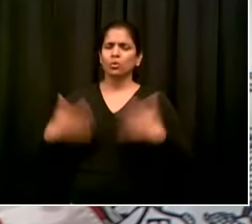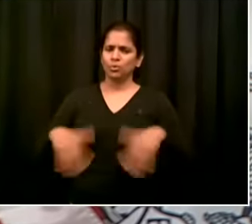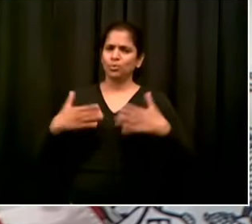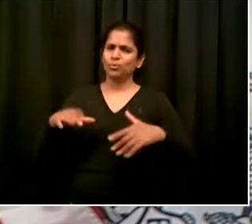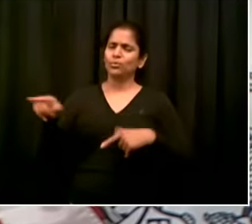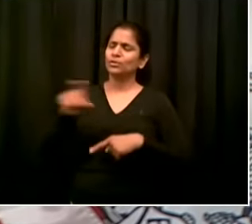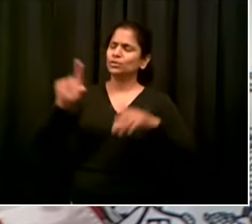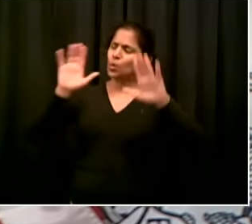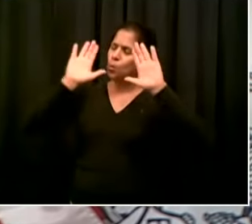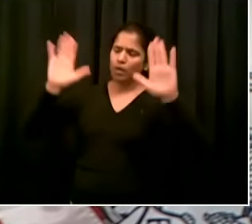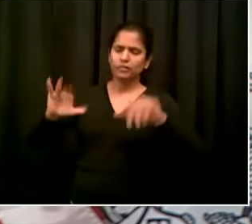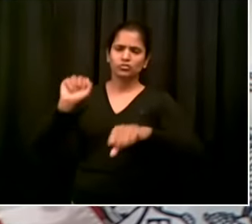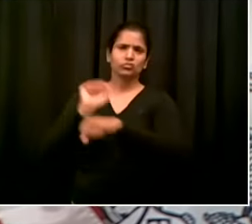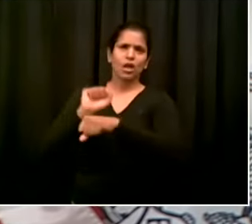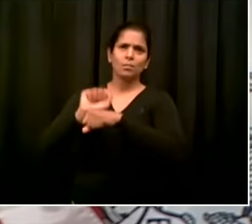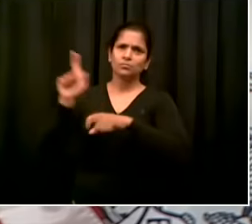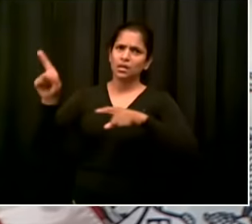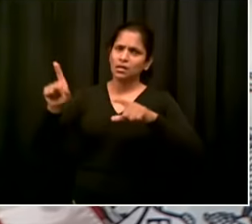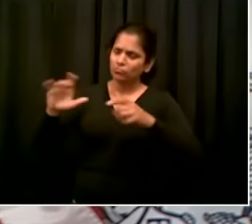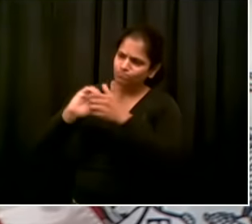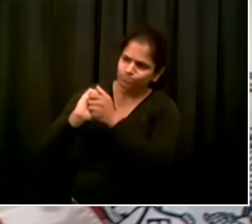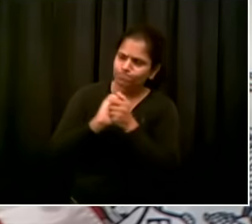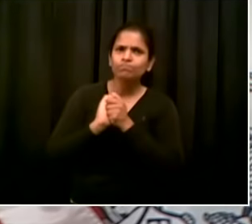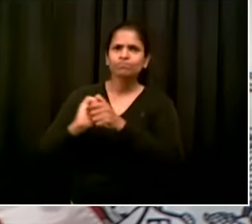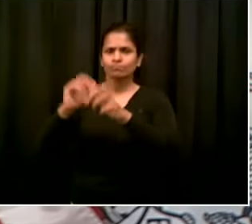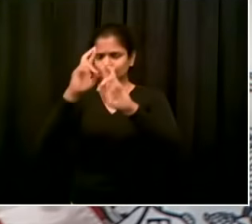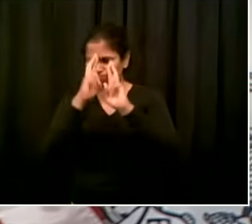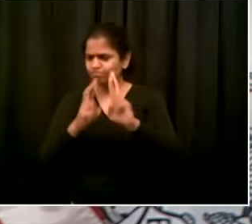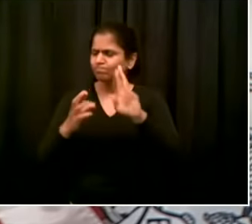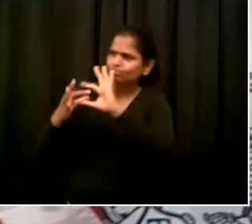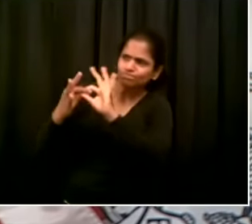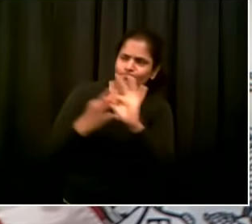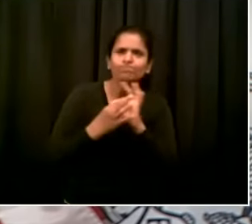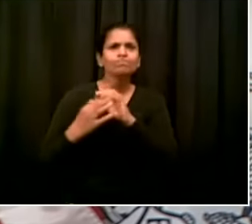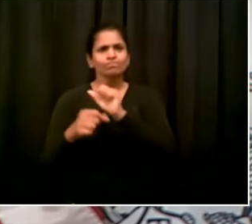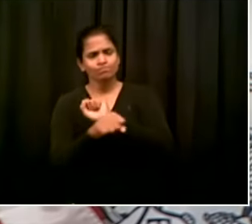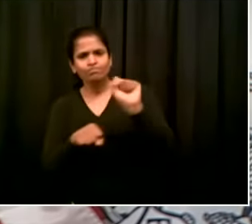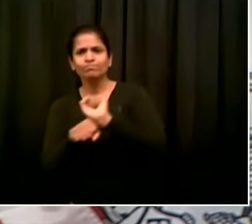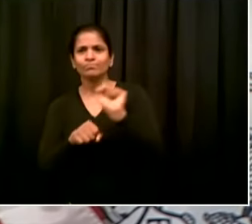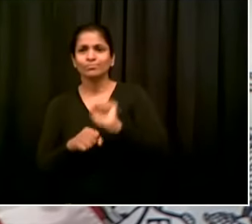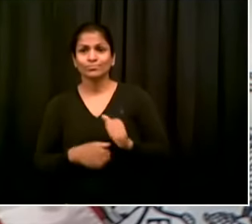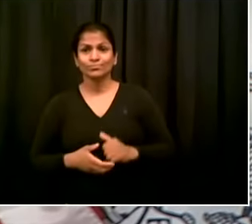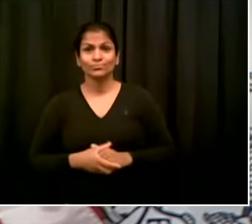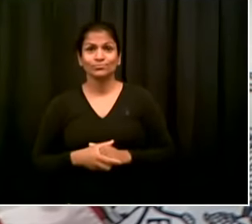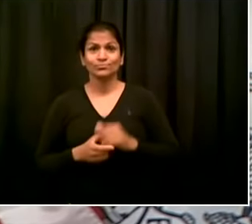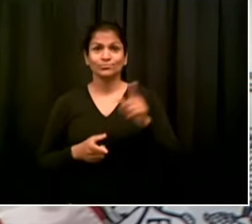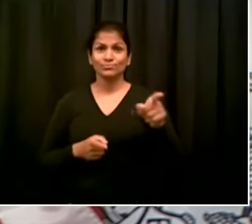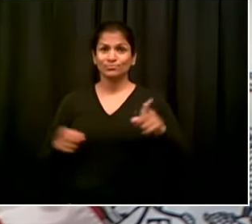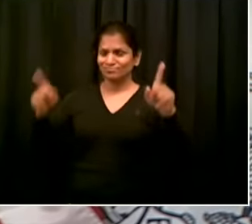WHAT DO YOU SAY TO THESE SCHOOLS ABOUT GETTING ENOUGH TEACHERS EVENTUALLY. HOW MANY MORE